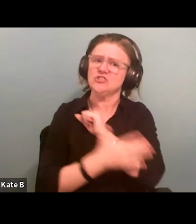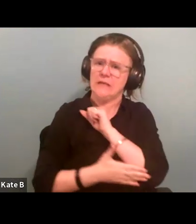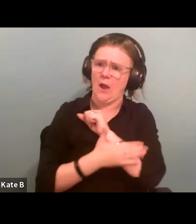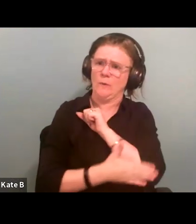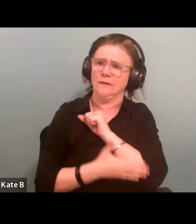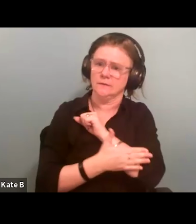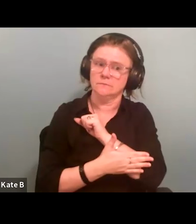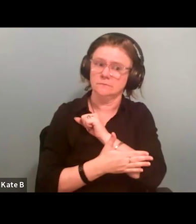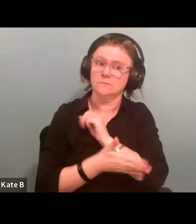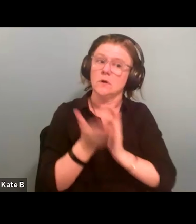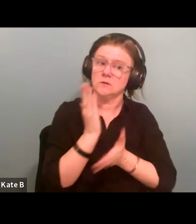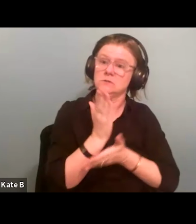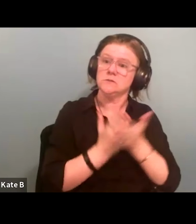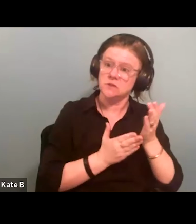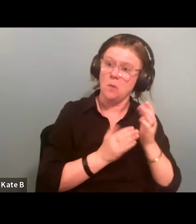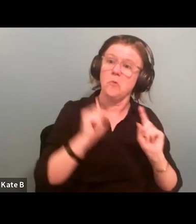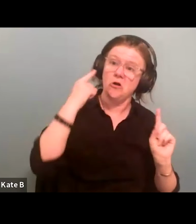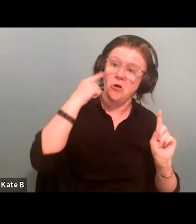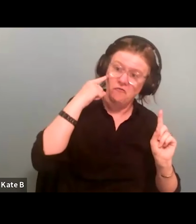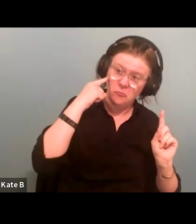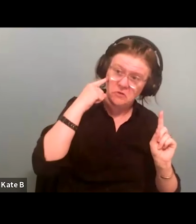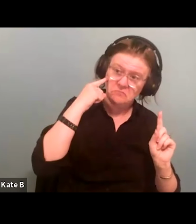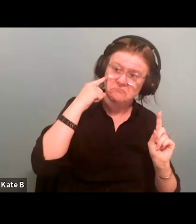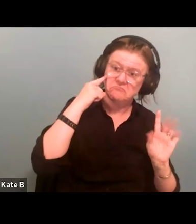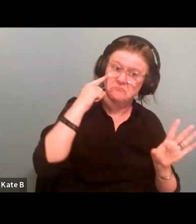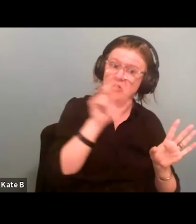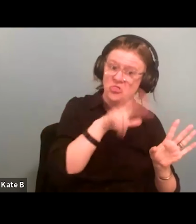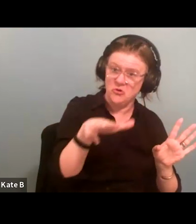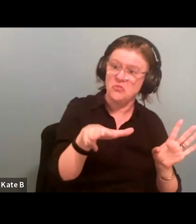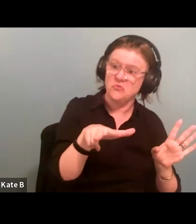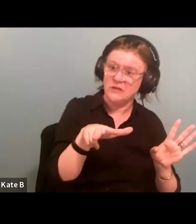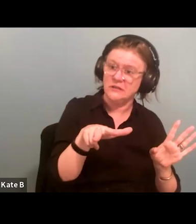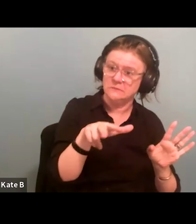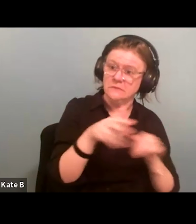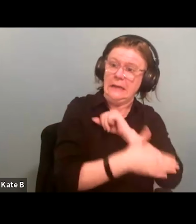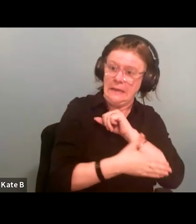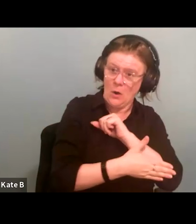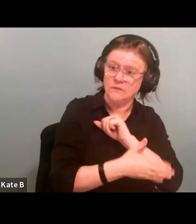Some of them are parts of county government. 33 counties throughout Pennsylvania